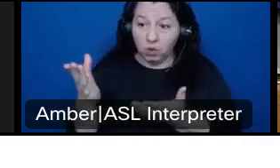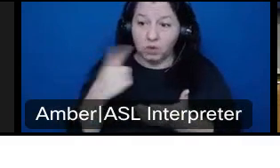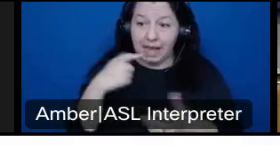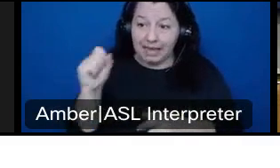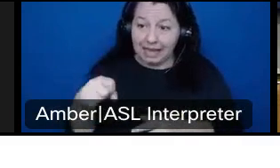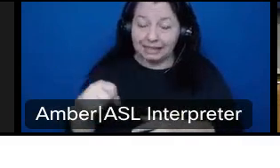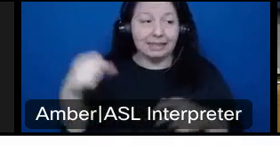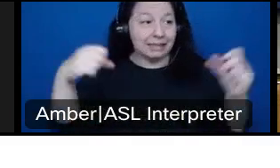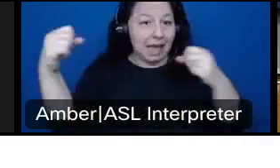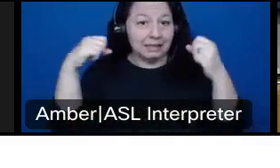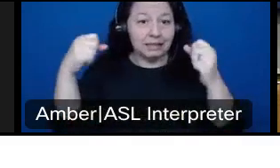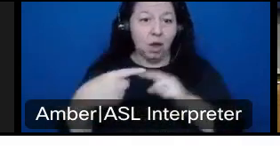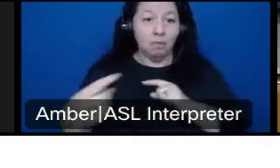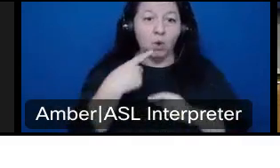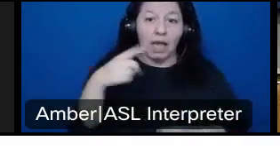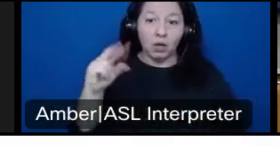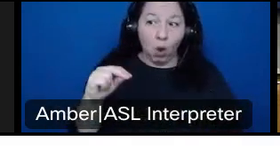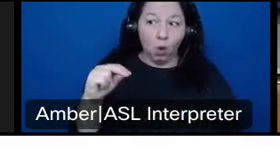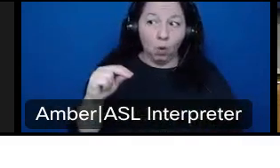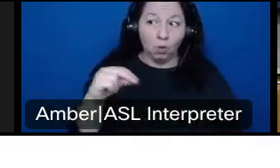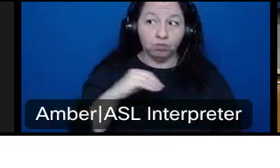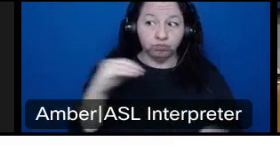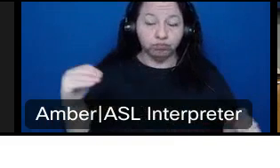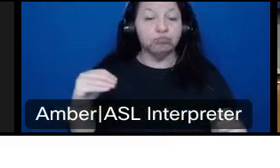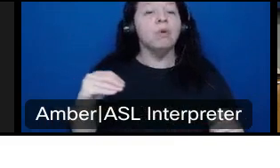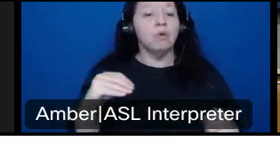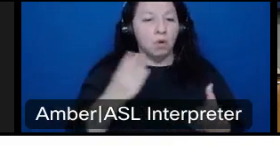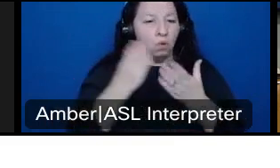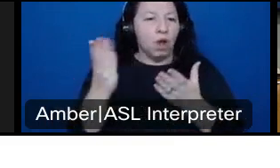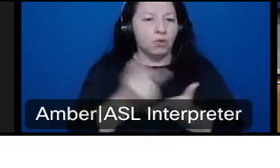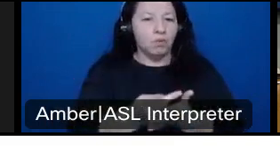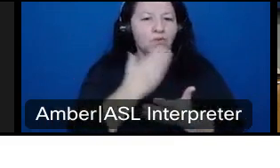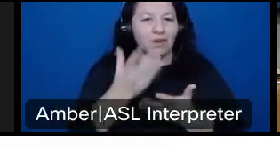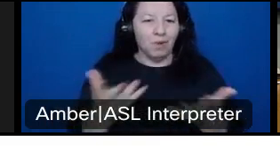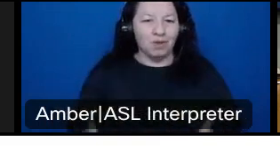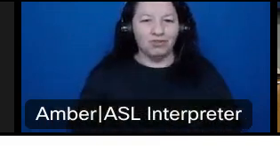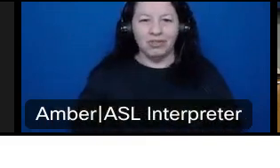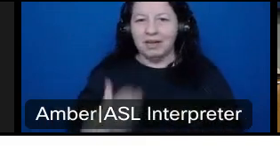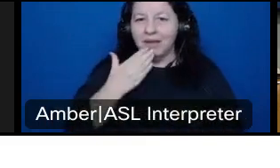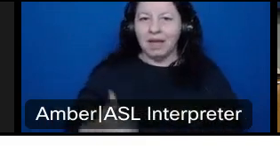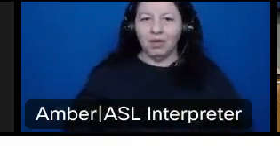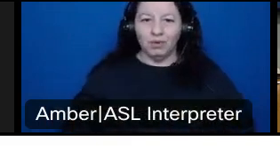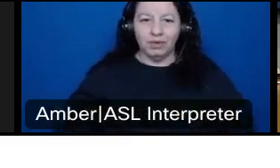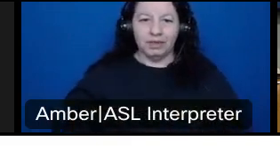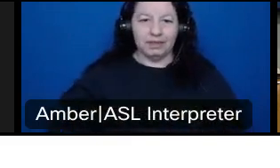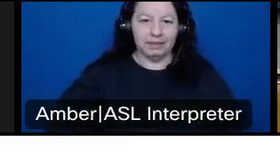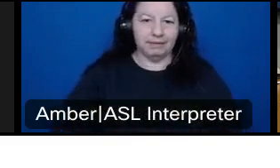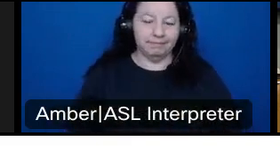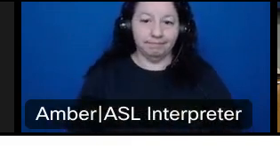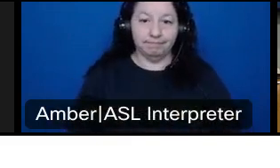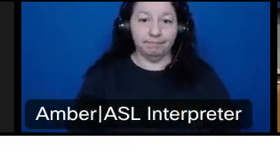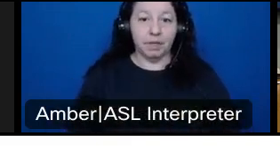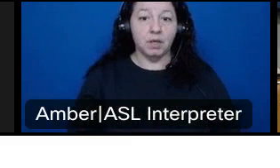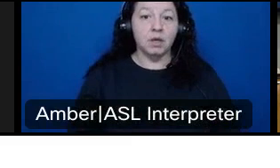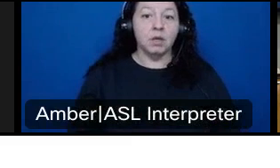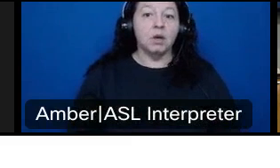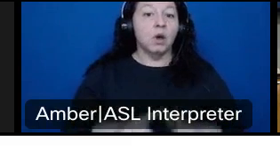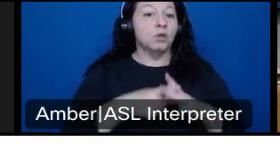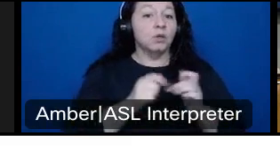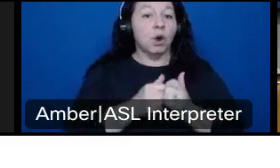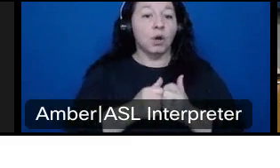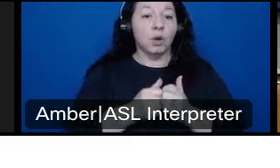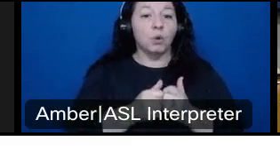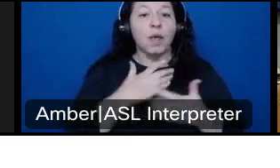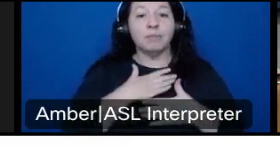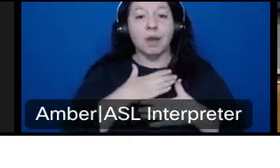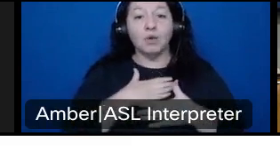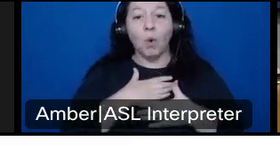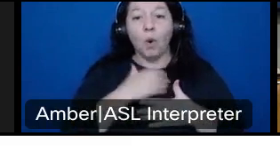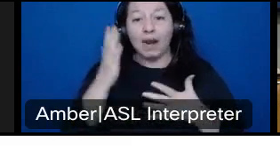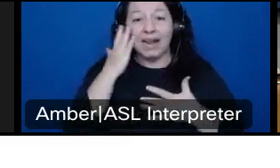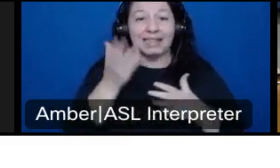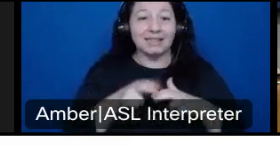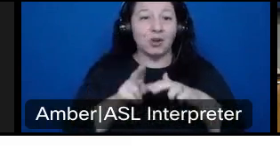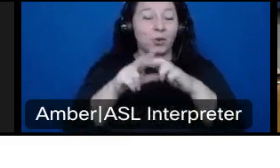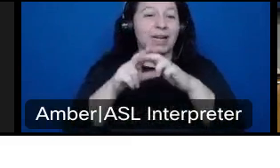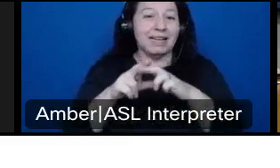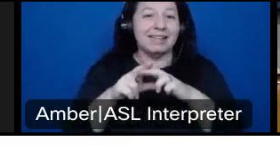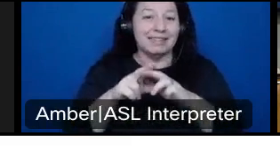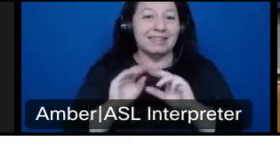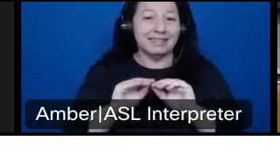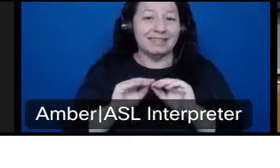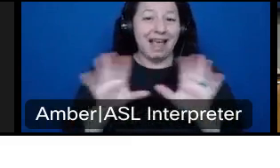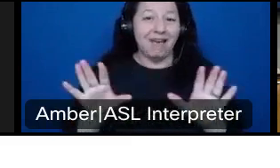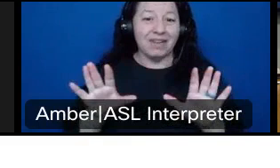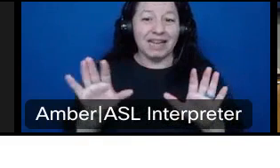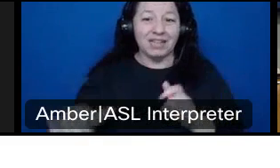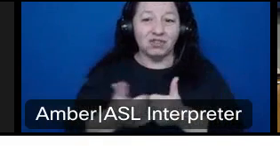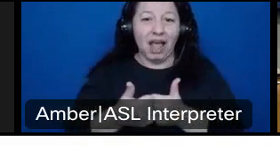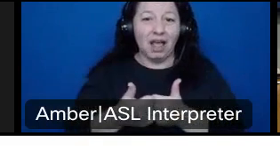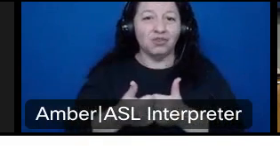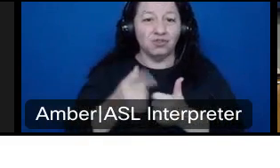Both say, no solution approve. Thank you so much. Thank you. Thank you. Okay. Uh, starting on respiratory illness is on the rise for even evidence and the challenge of getting the quorum today.